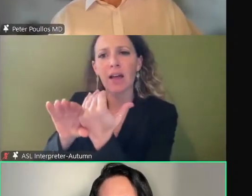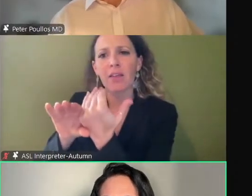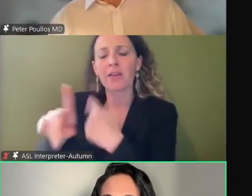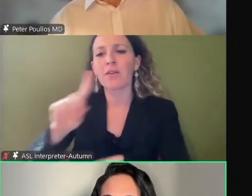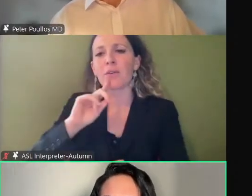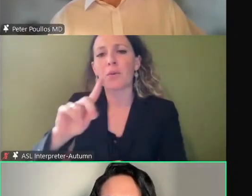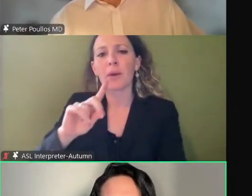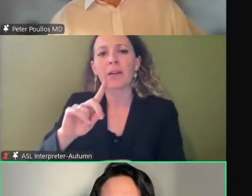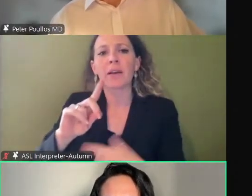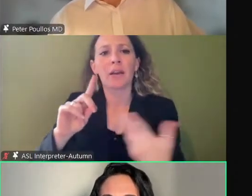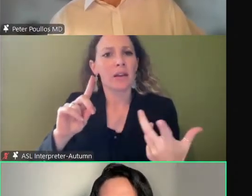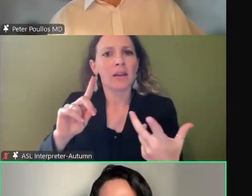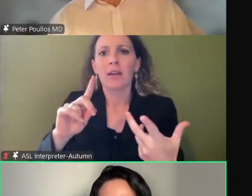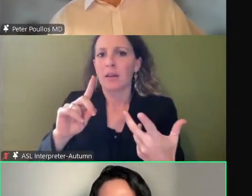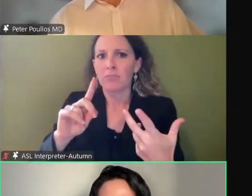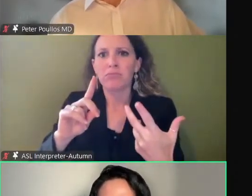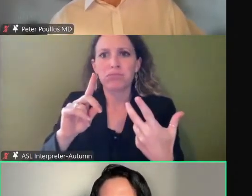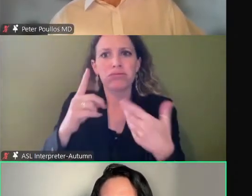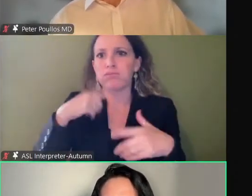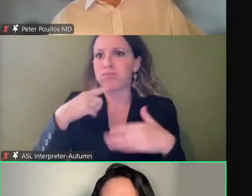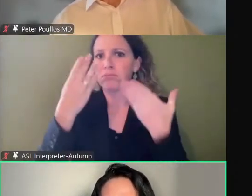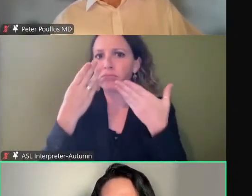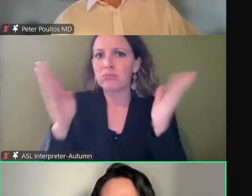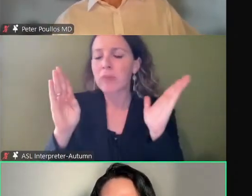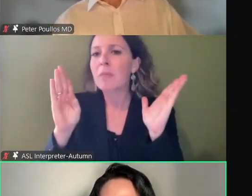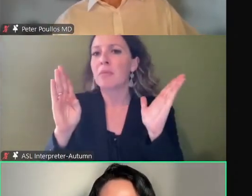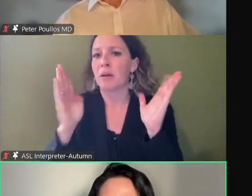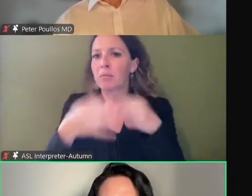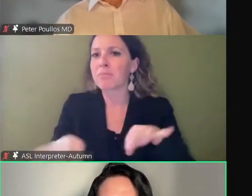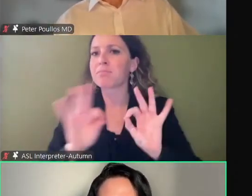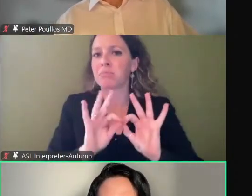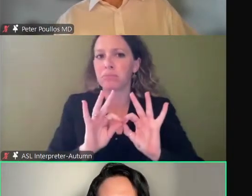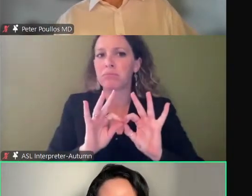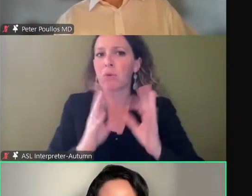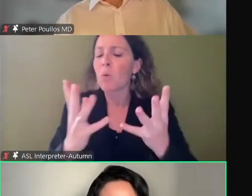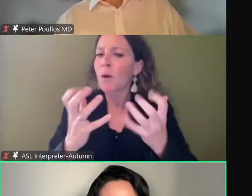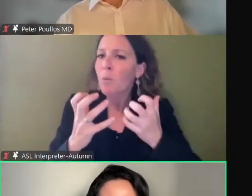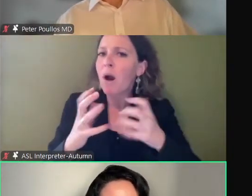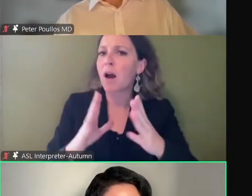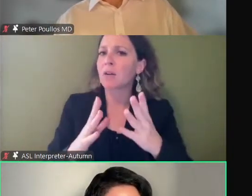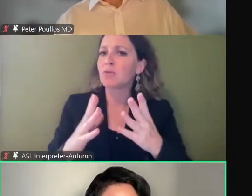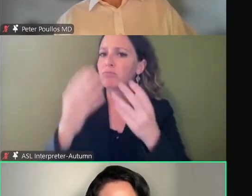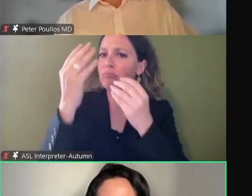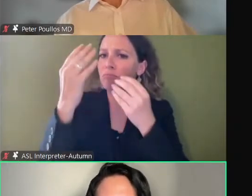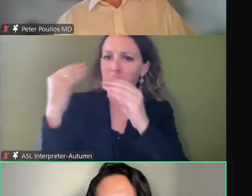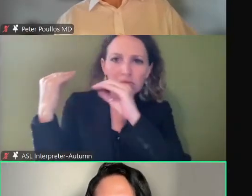and we wanna build a case for you today that you should begin to care about this. We have over a